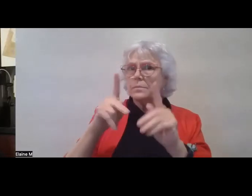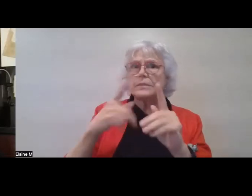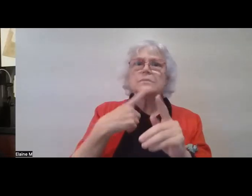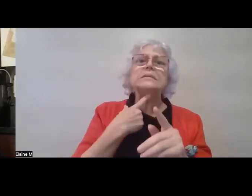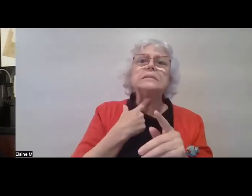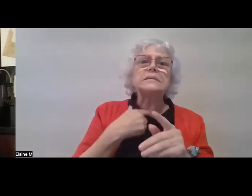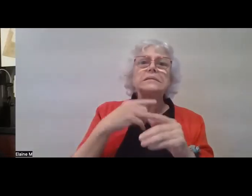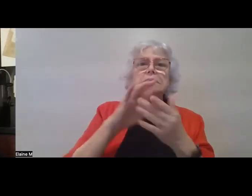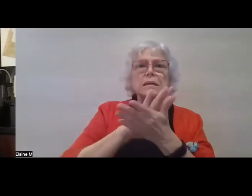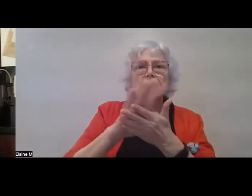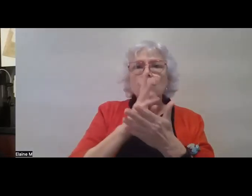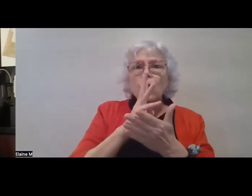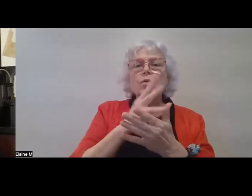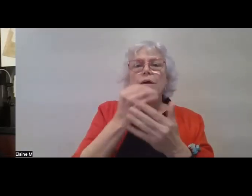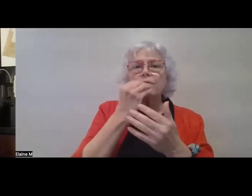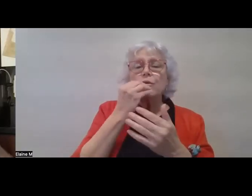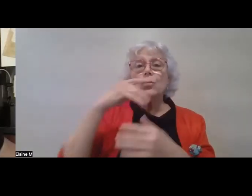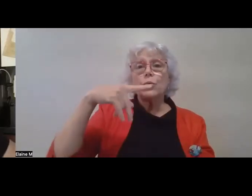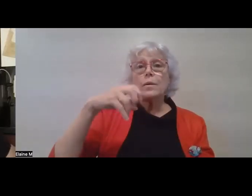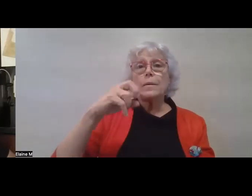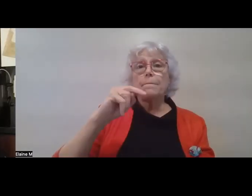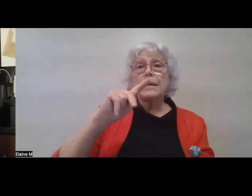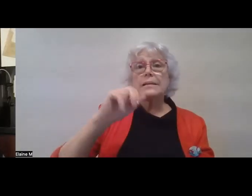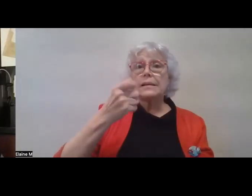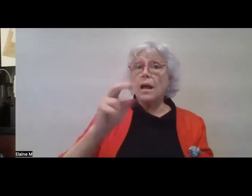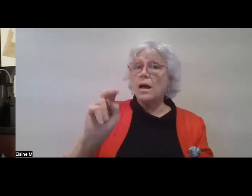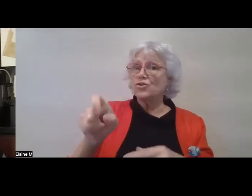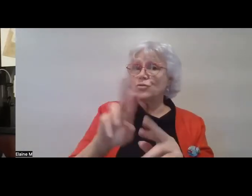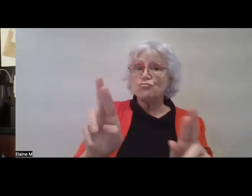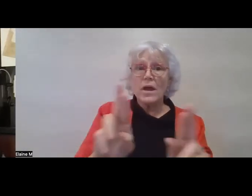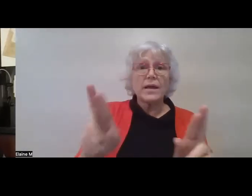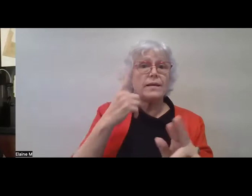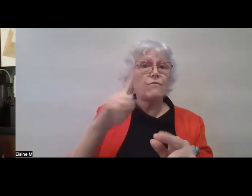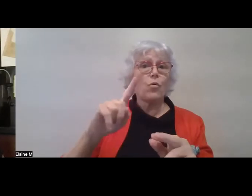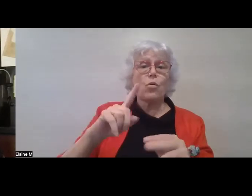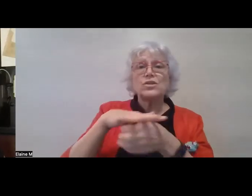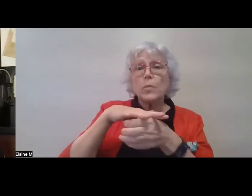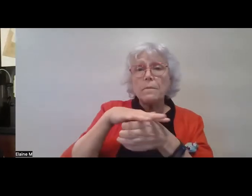the Pentagon the possibility that mass water, electricity and food systems may